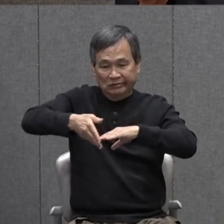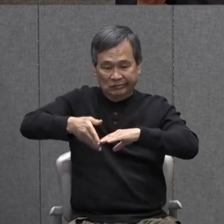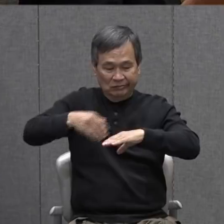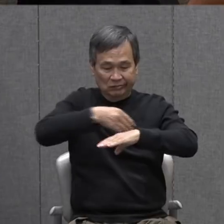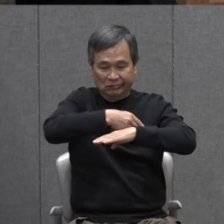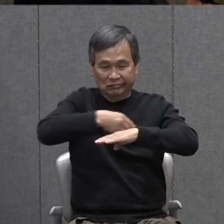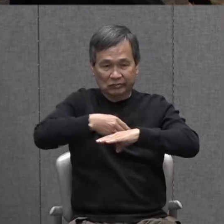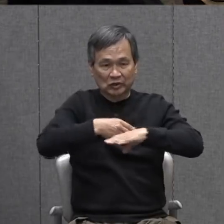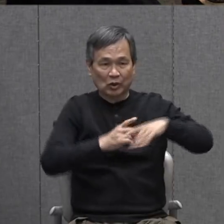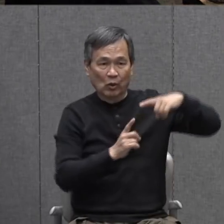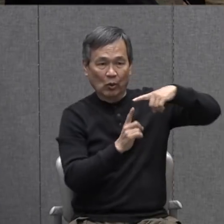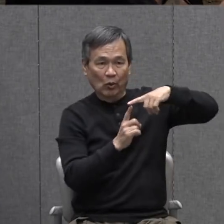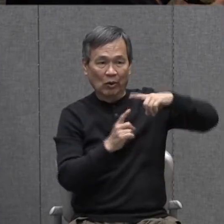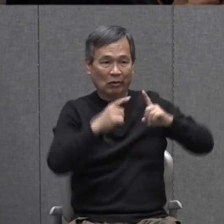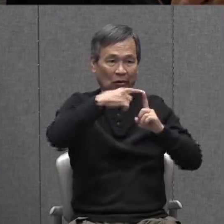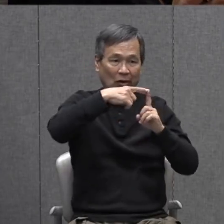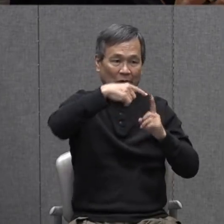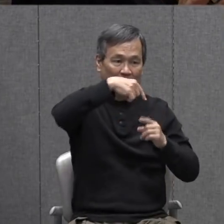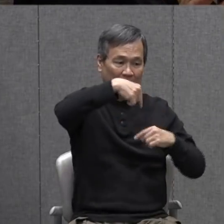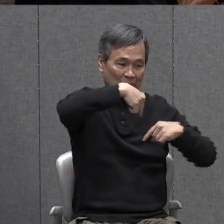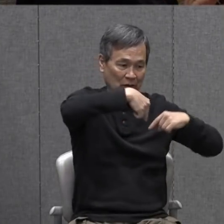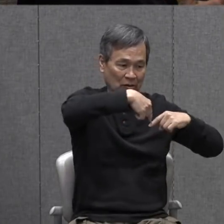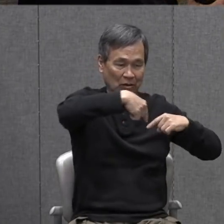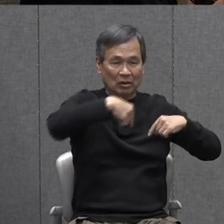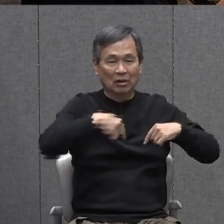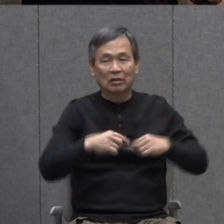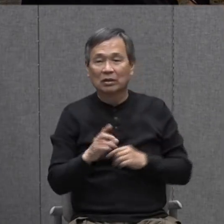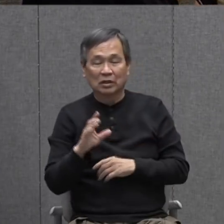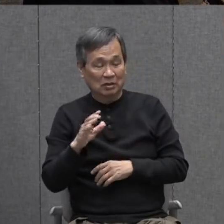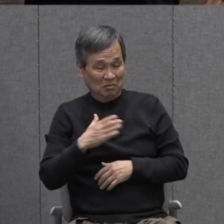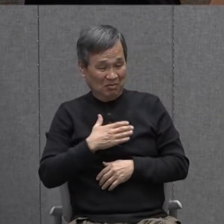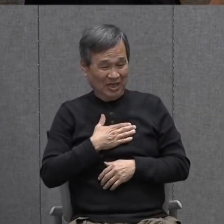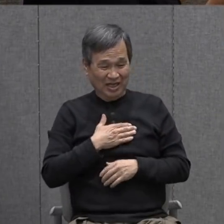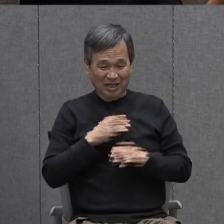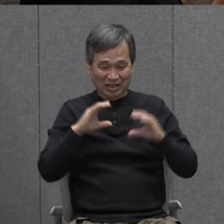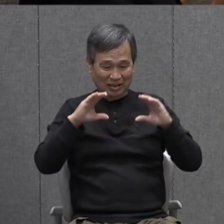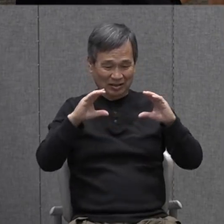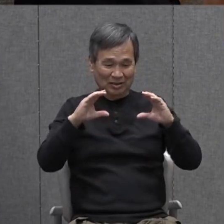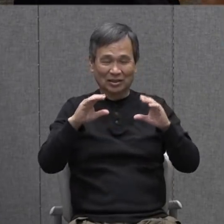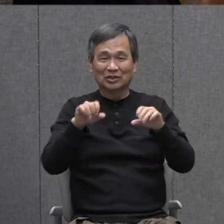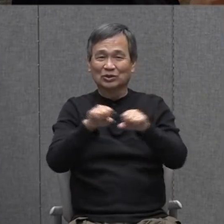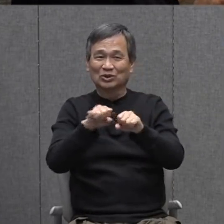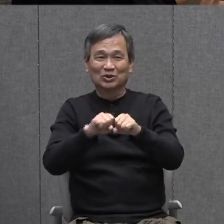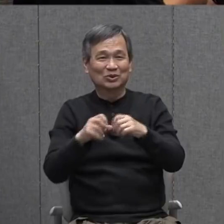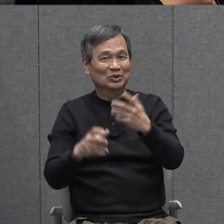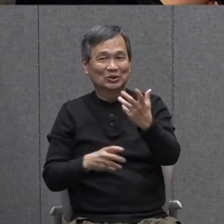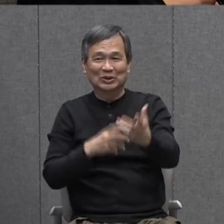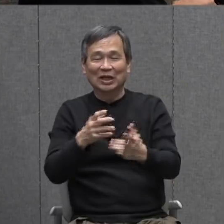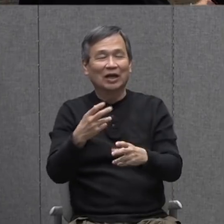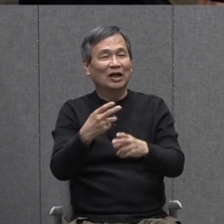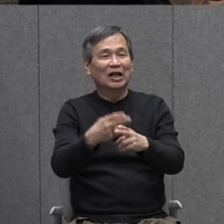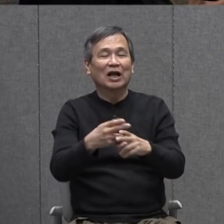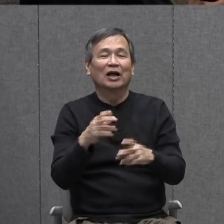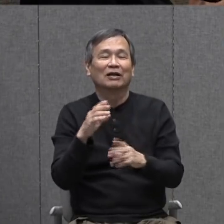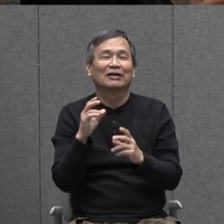My shoe is not a circle or a square or a triangle. This is a shape that we would call organic.